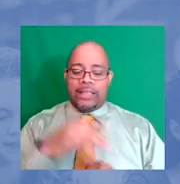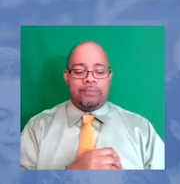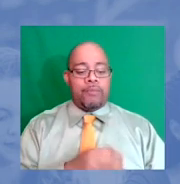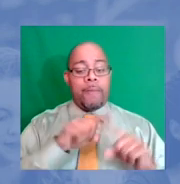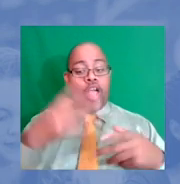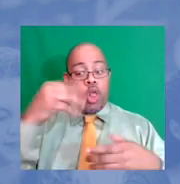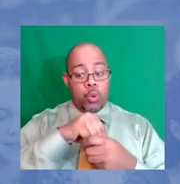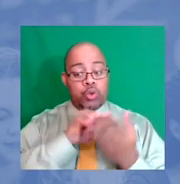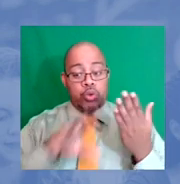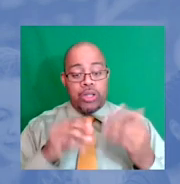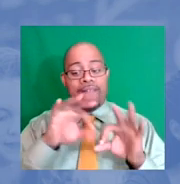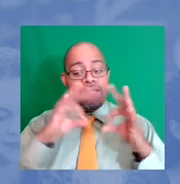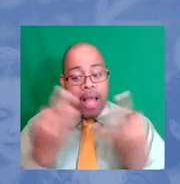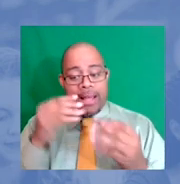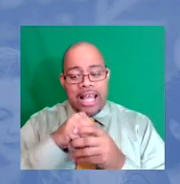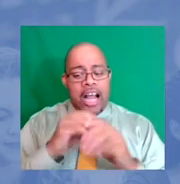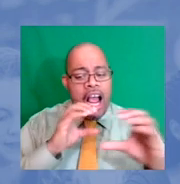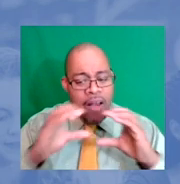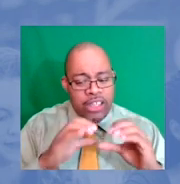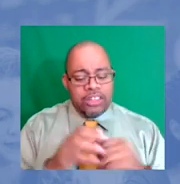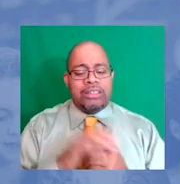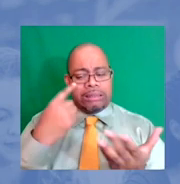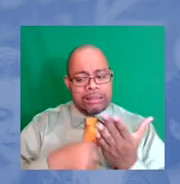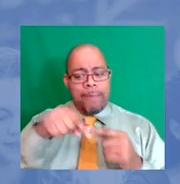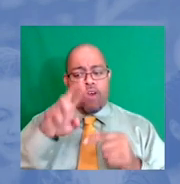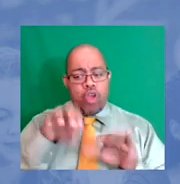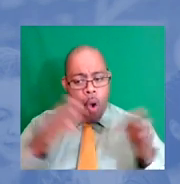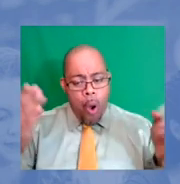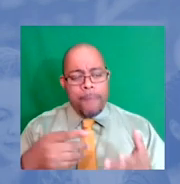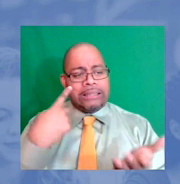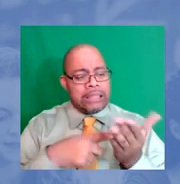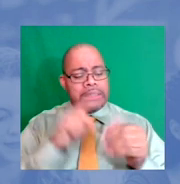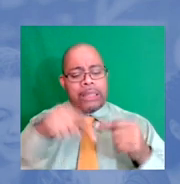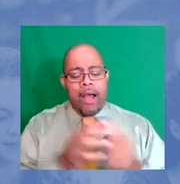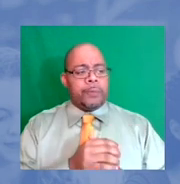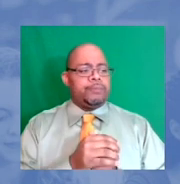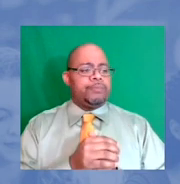IN THE CONVERSATION, THE CONVERSATIONS ABOUT REOPENING AND ABOUT THE CURRICULUM, THE CONVERSATION